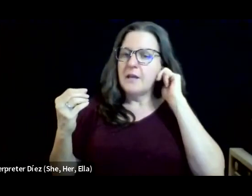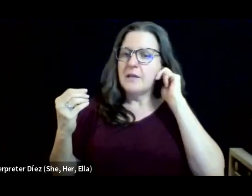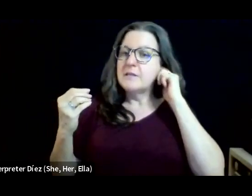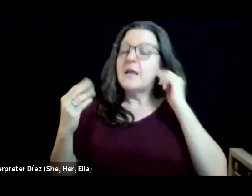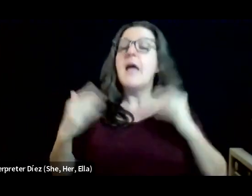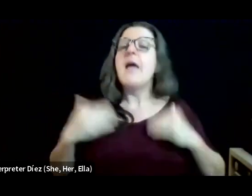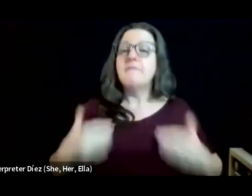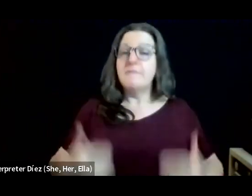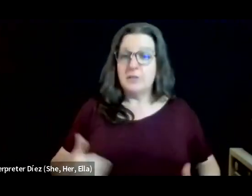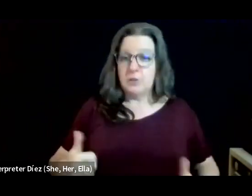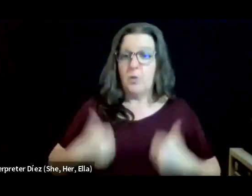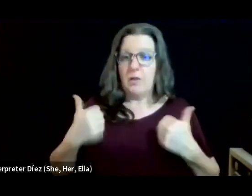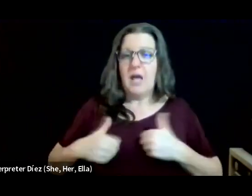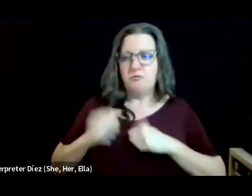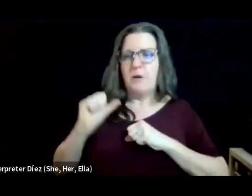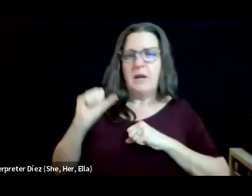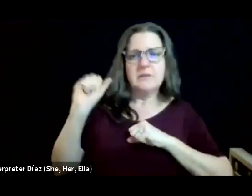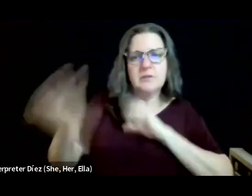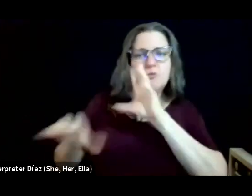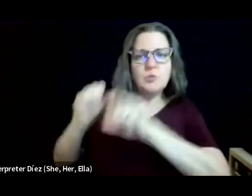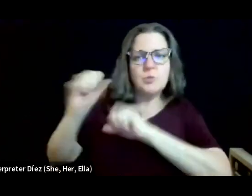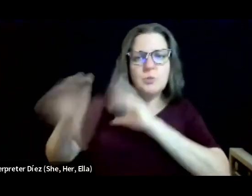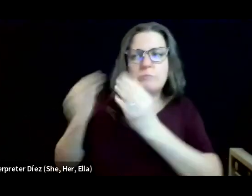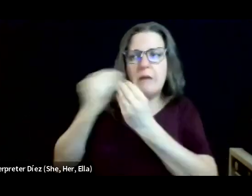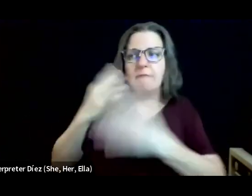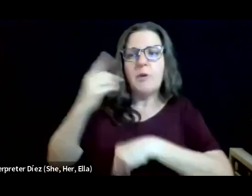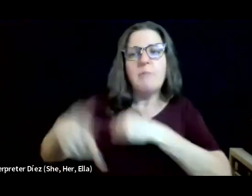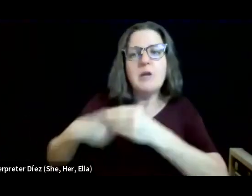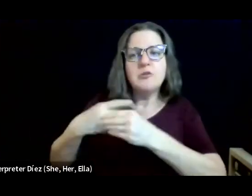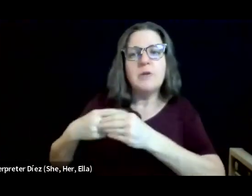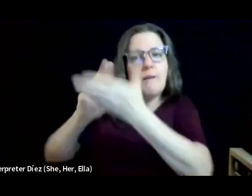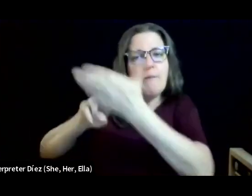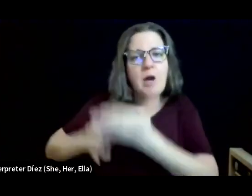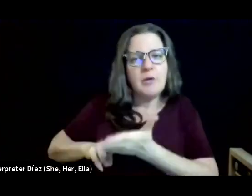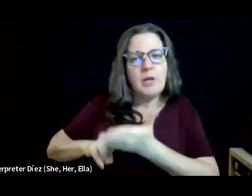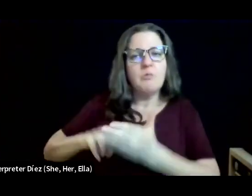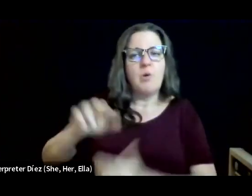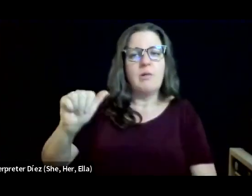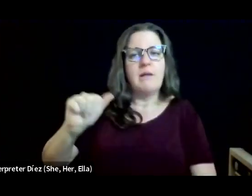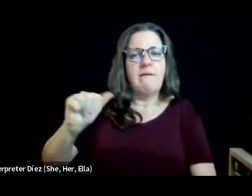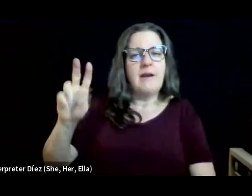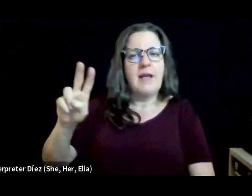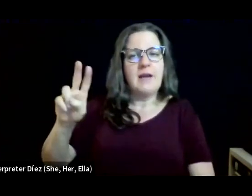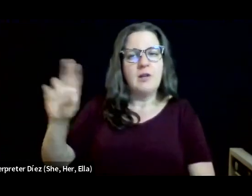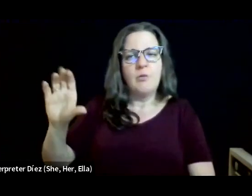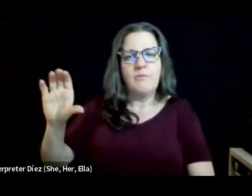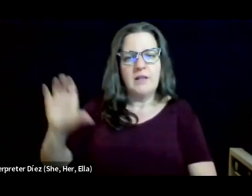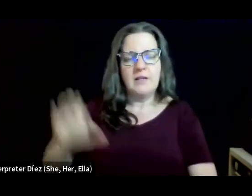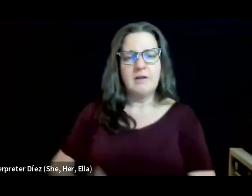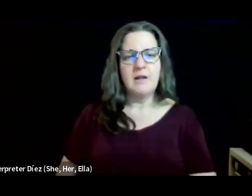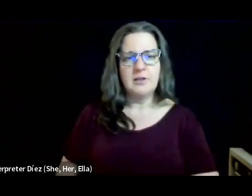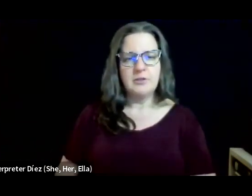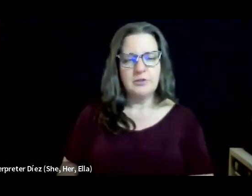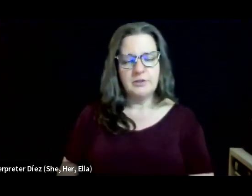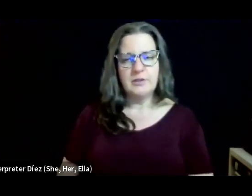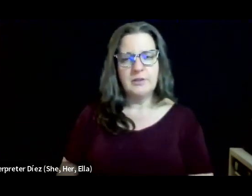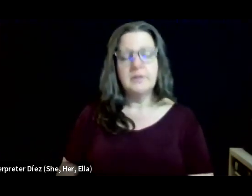send them information about enrolling at Antelope Valley College. So here's some of the issues